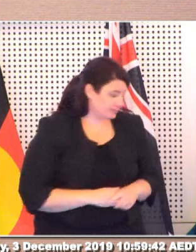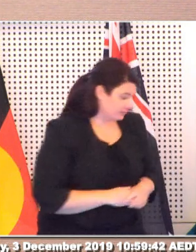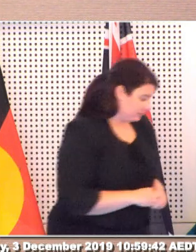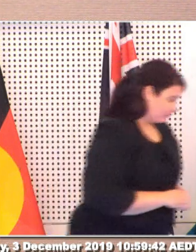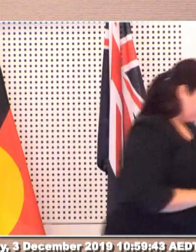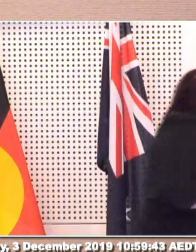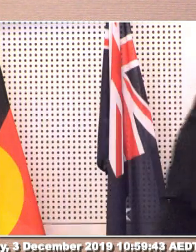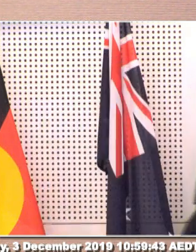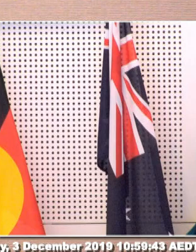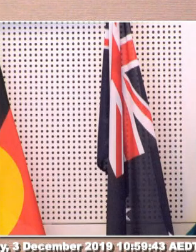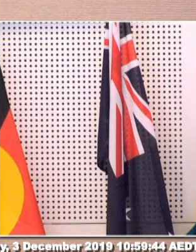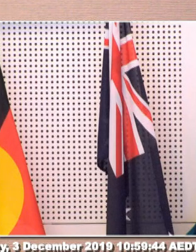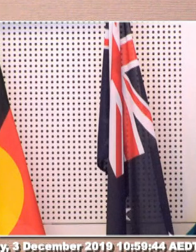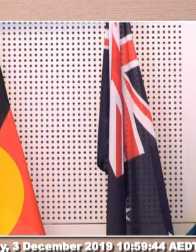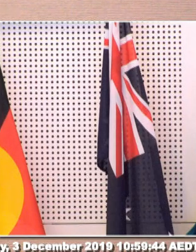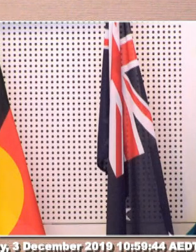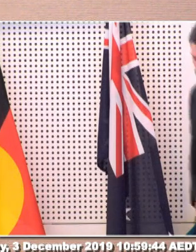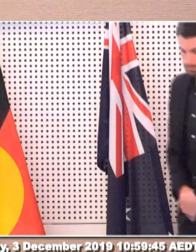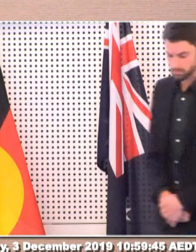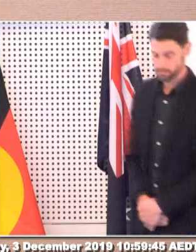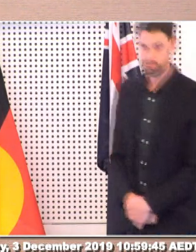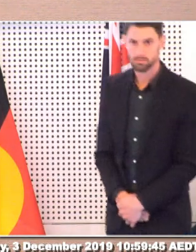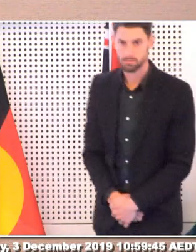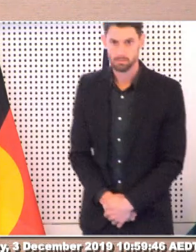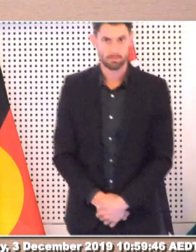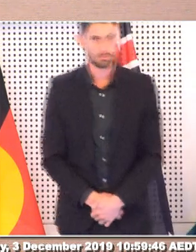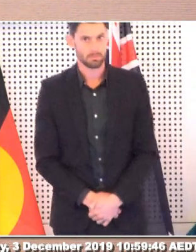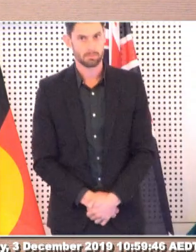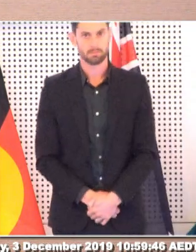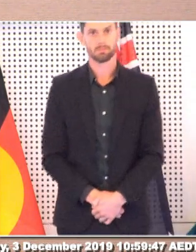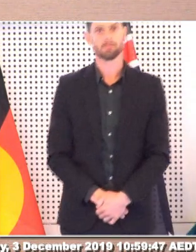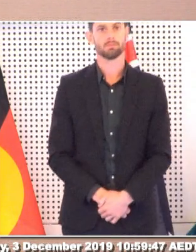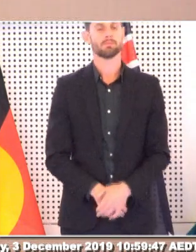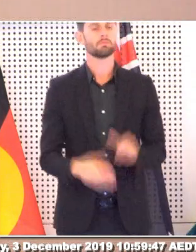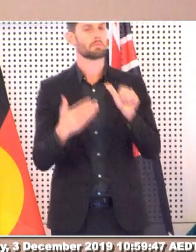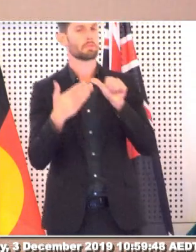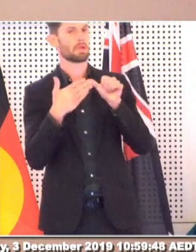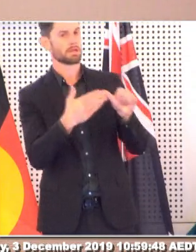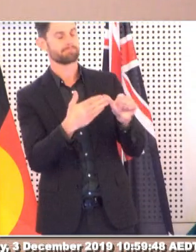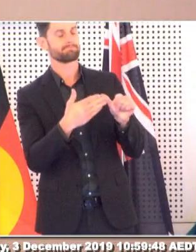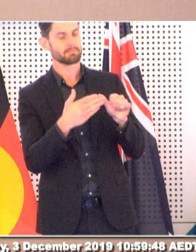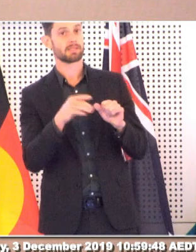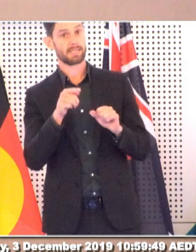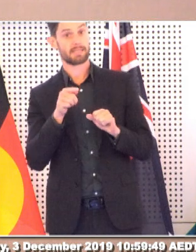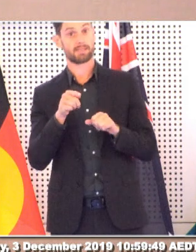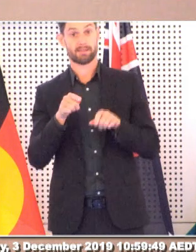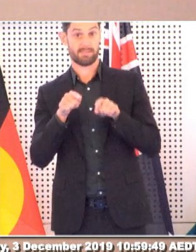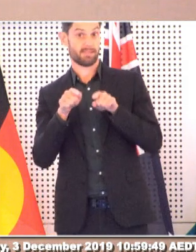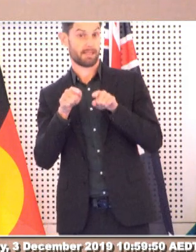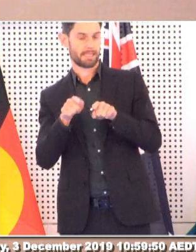So this, I guess, comes back to the point that I was making before